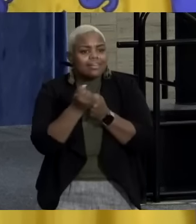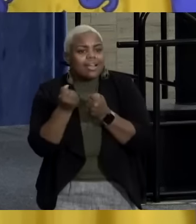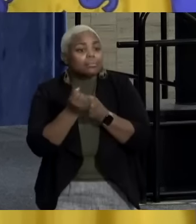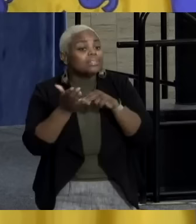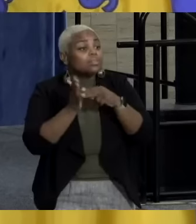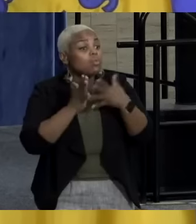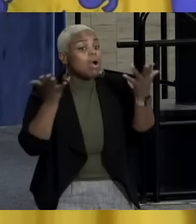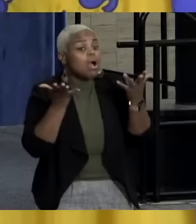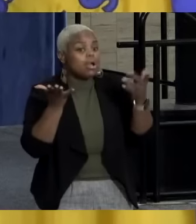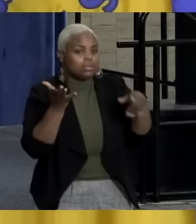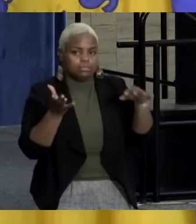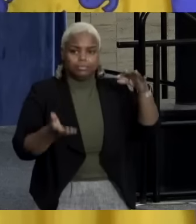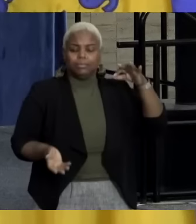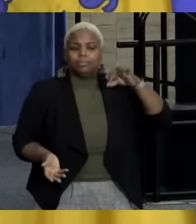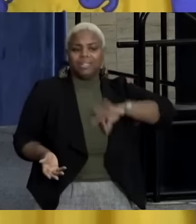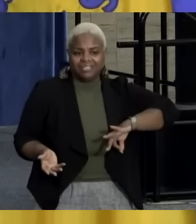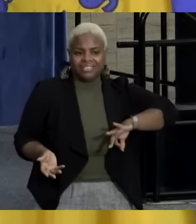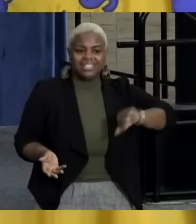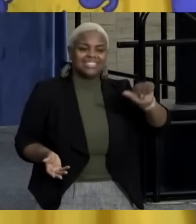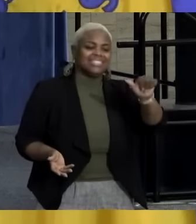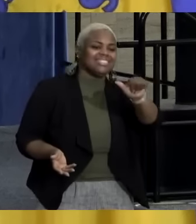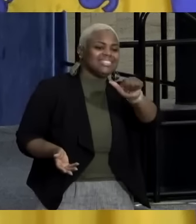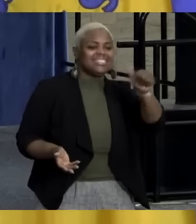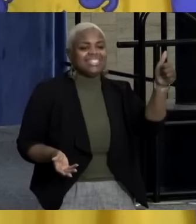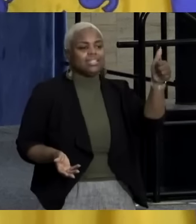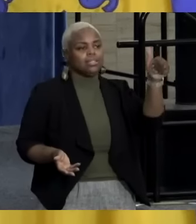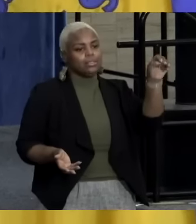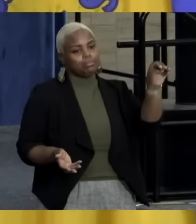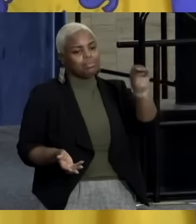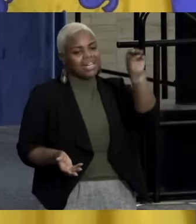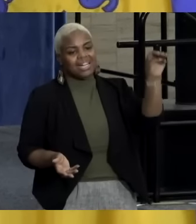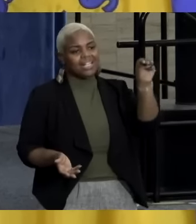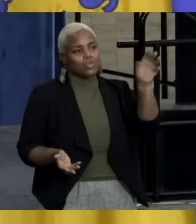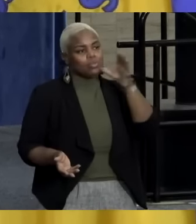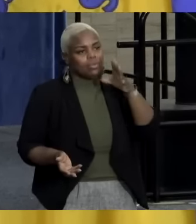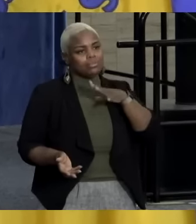of millions of women who are currently not getting the care that they deserve.